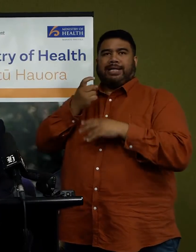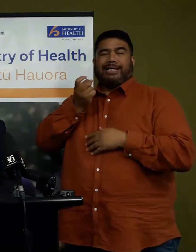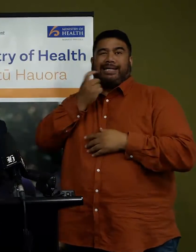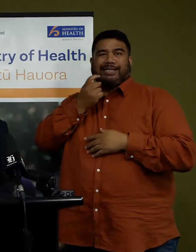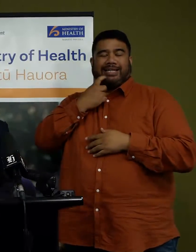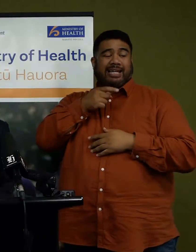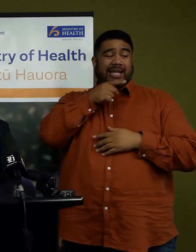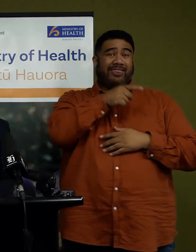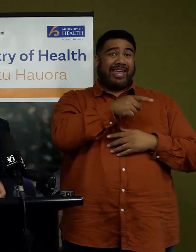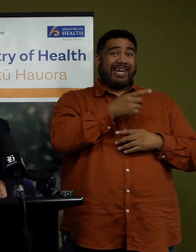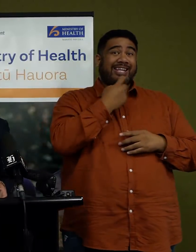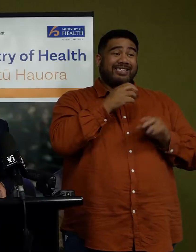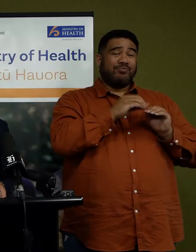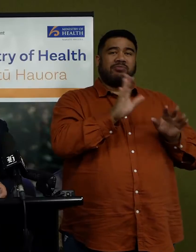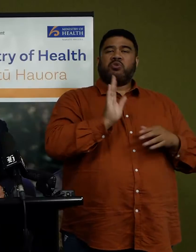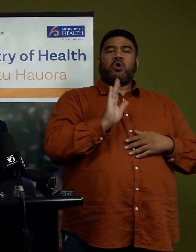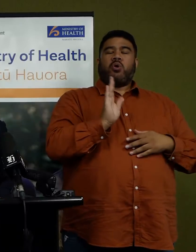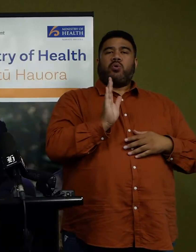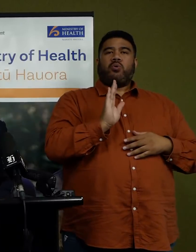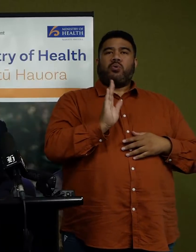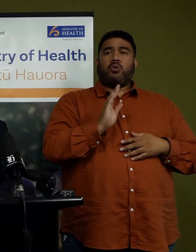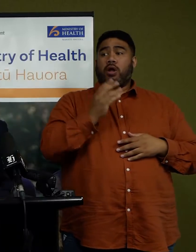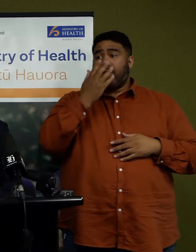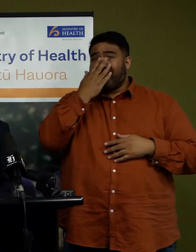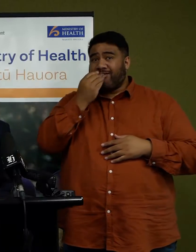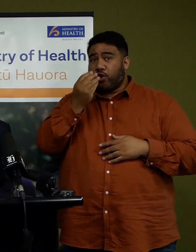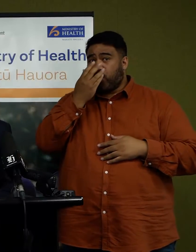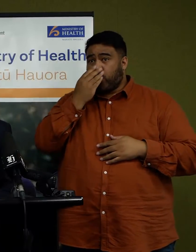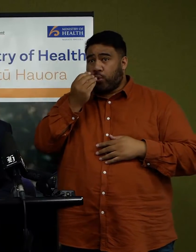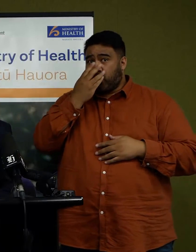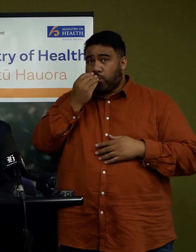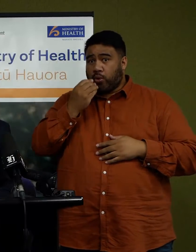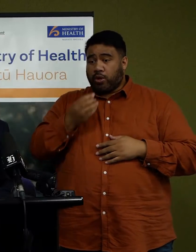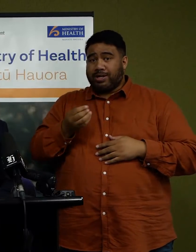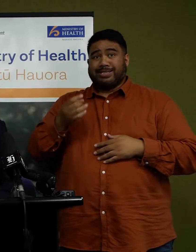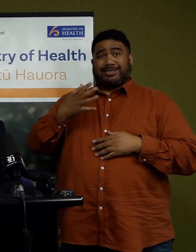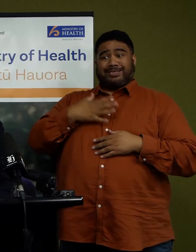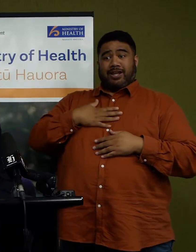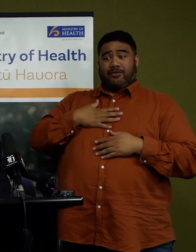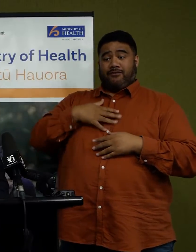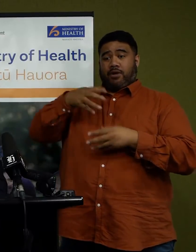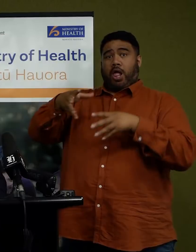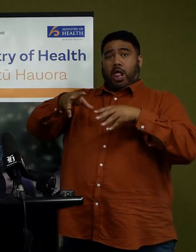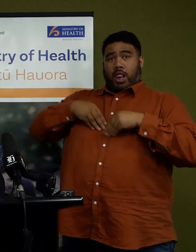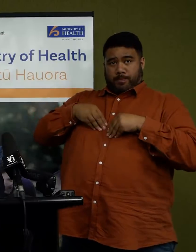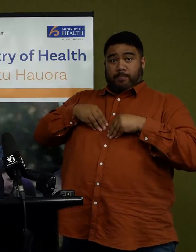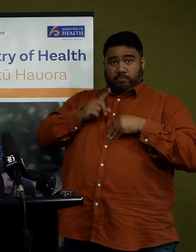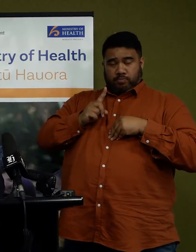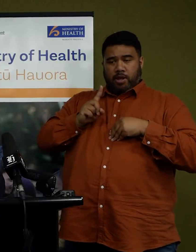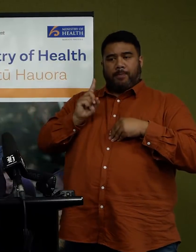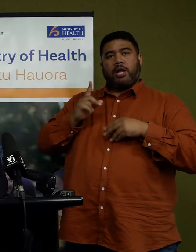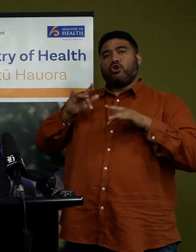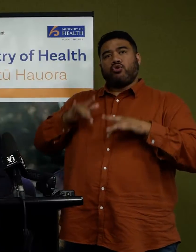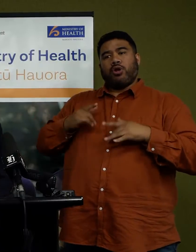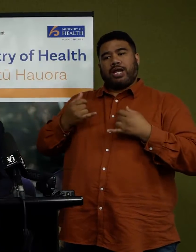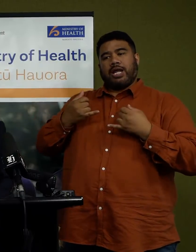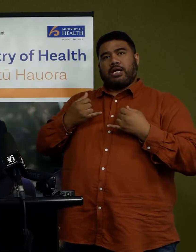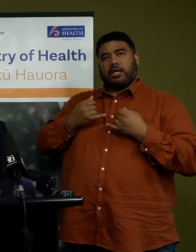With influenza, people who are infected, but not yet sick, are major drivers of transmission,